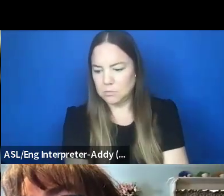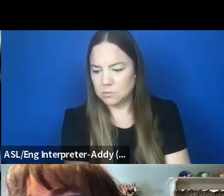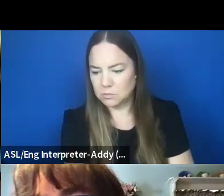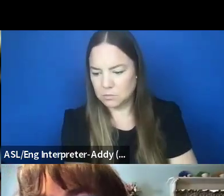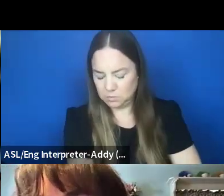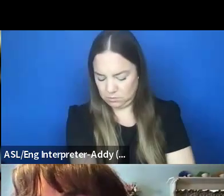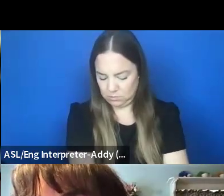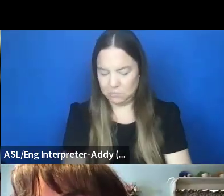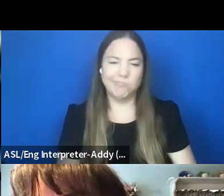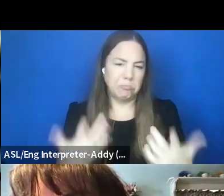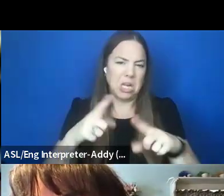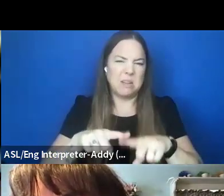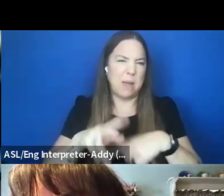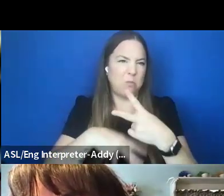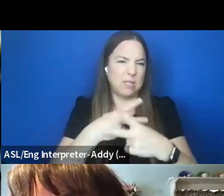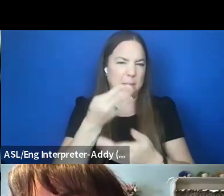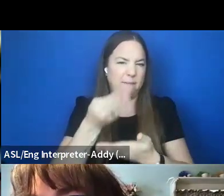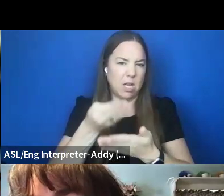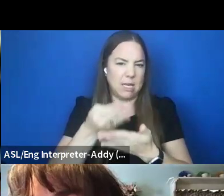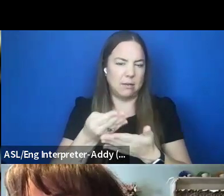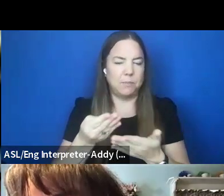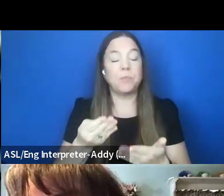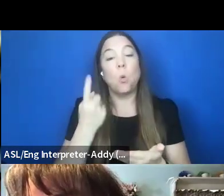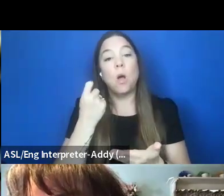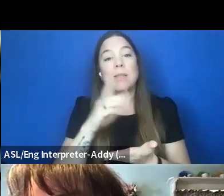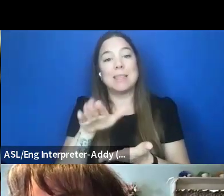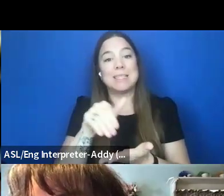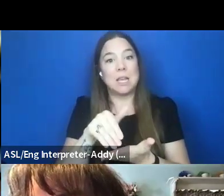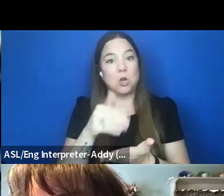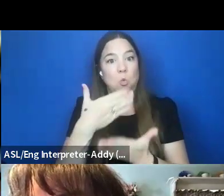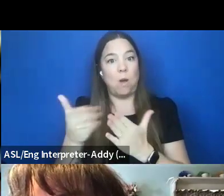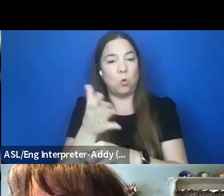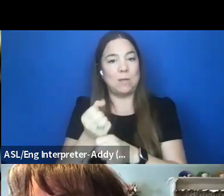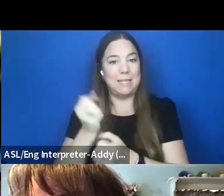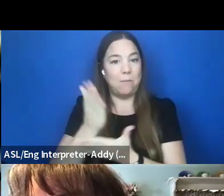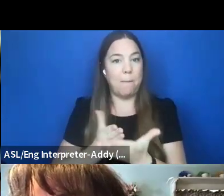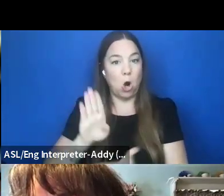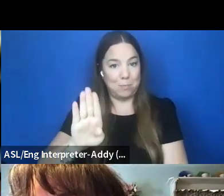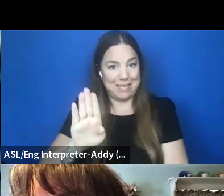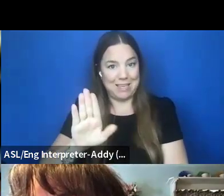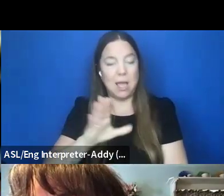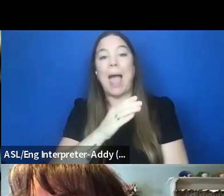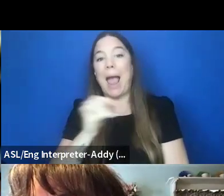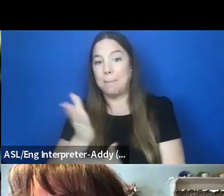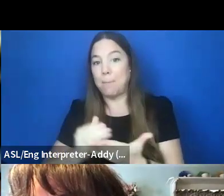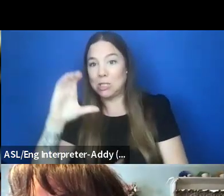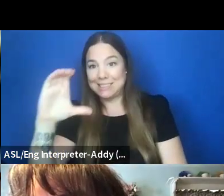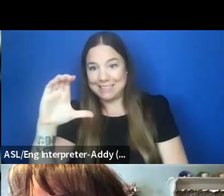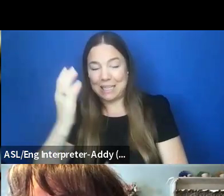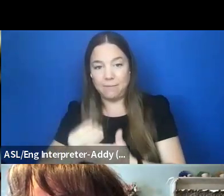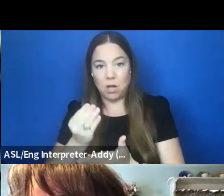Brooke Wilson: depending on what type of funding it is. So for centers that receive part B funds and part C funds. That's where I think we're going to have confusion.